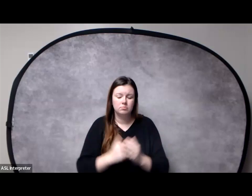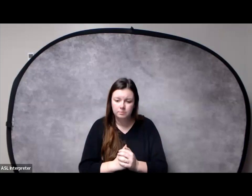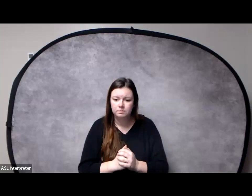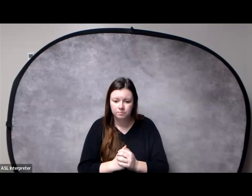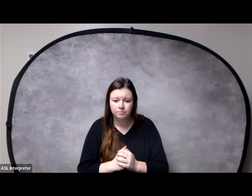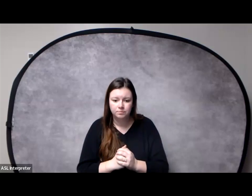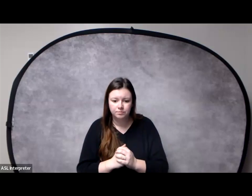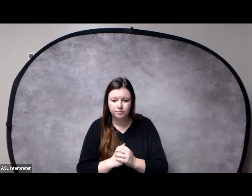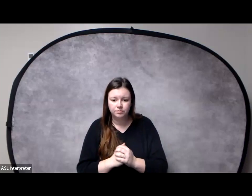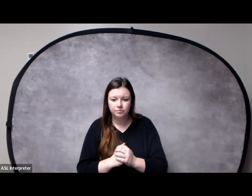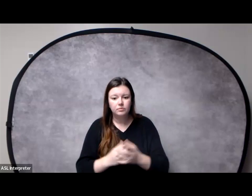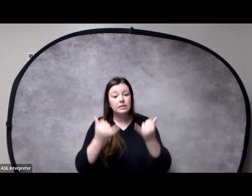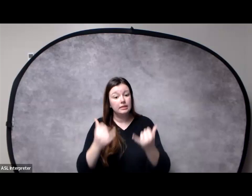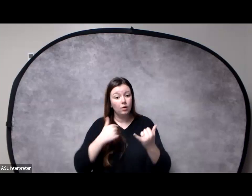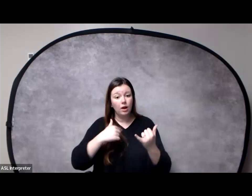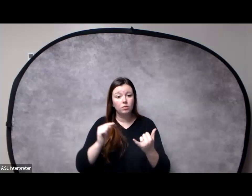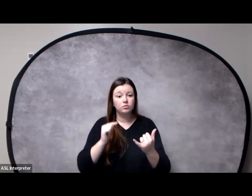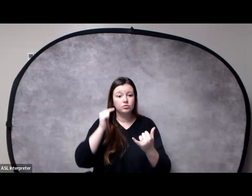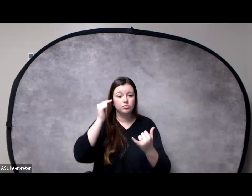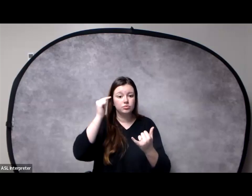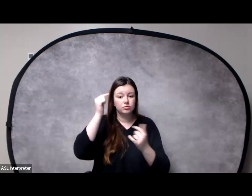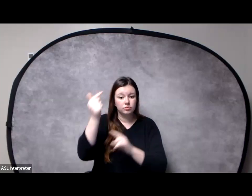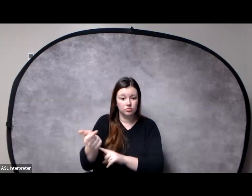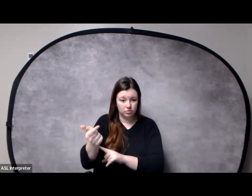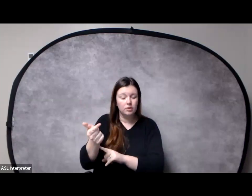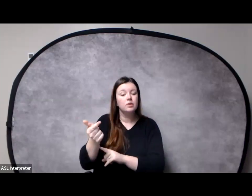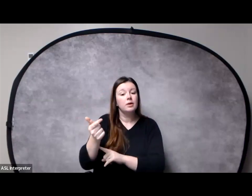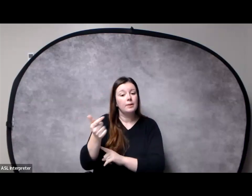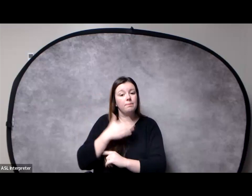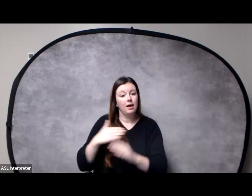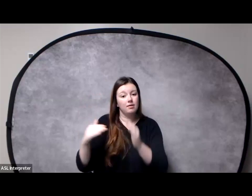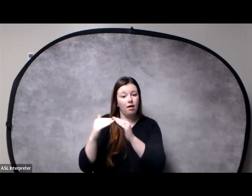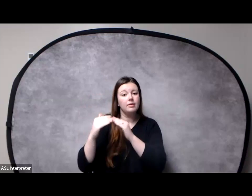And at this point, I'll turn the discussion over to my colleague John Thompson to talk